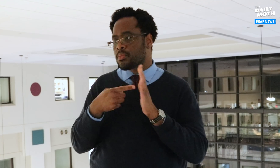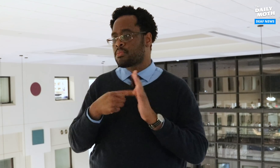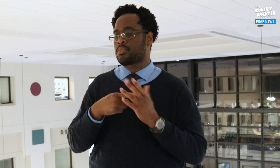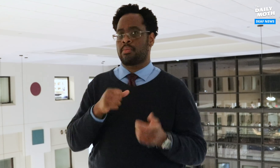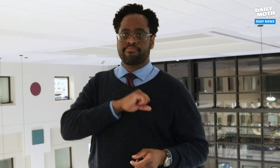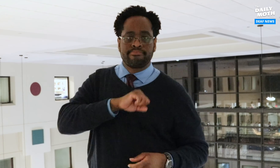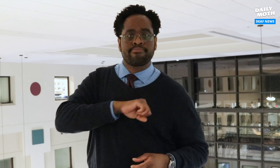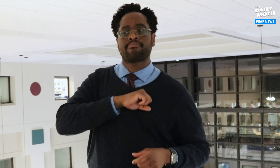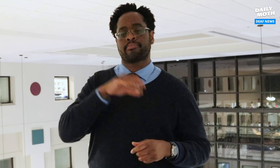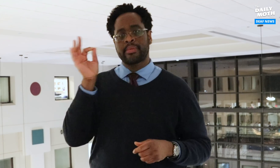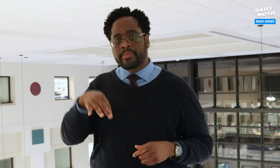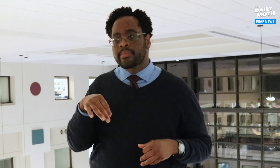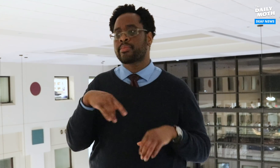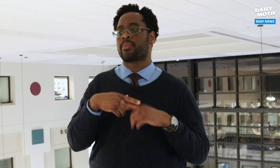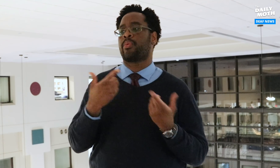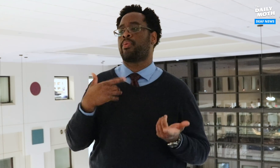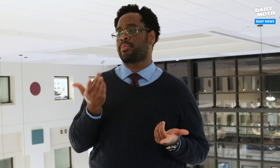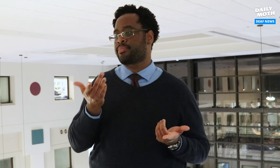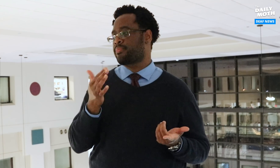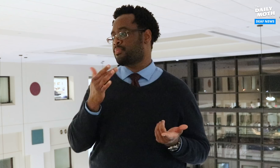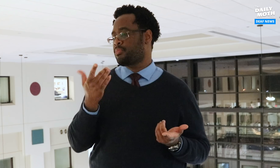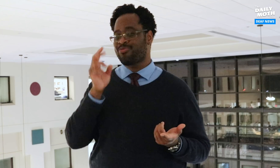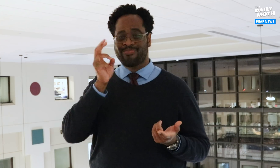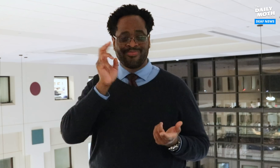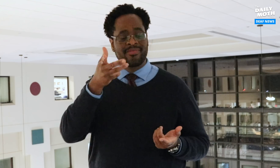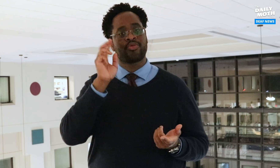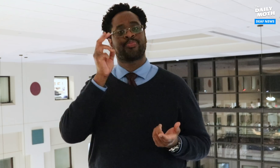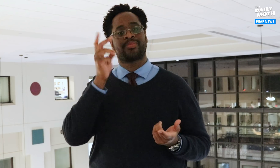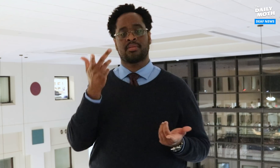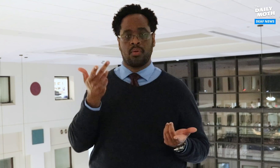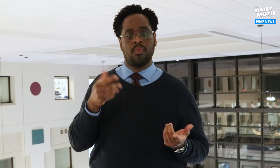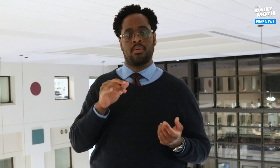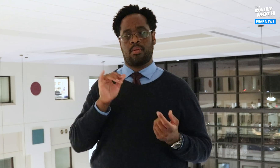For example (shows signs for "My bad," "Tight," and "Tripping.")